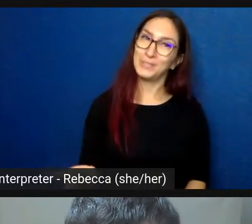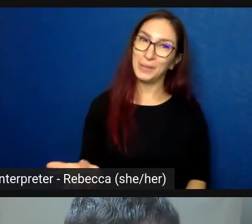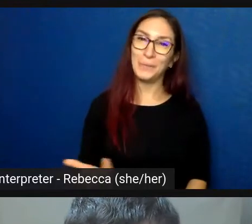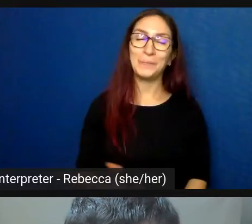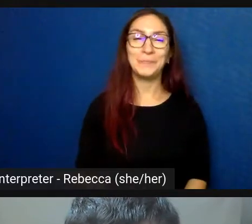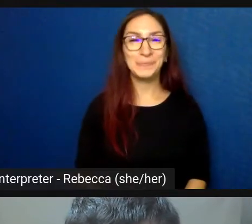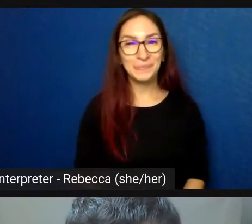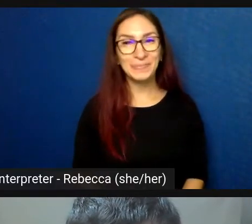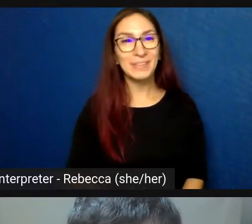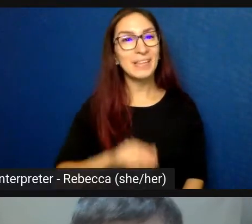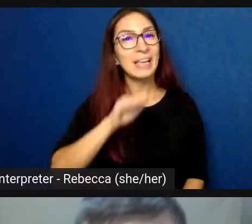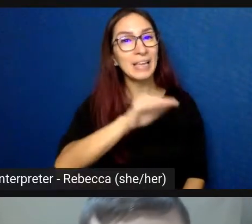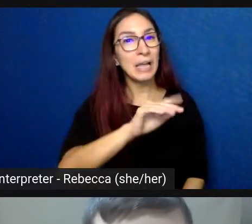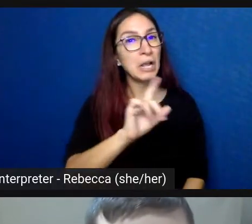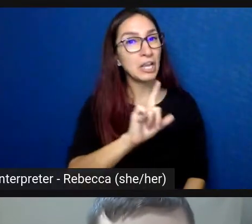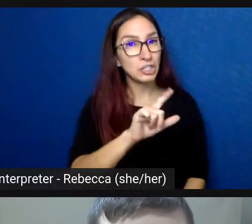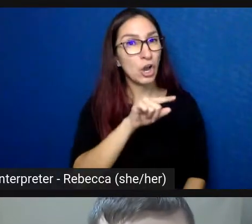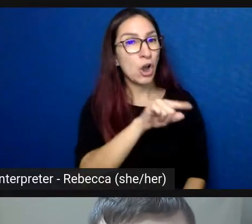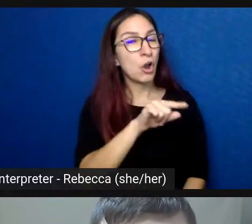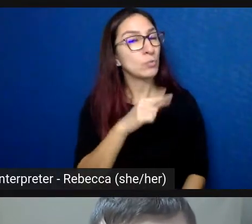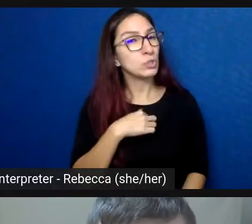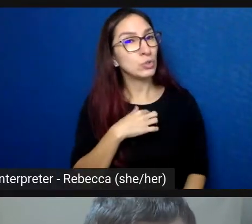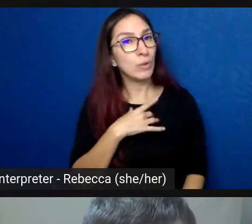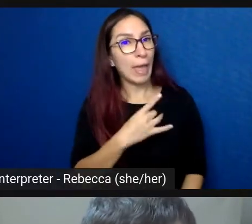Lazar, would you like to tell us more